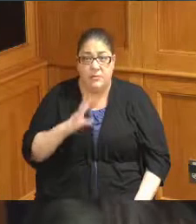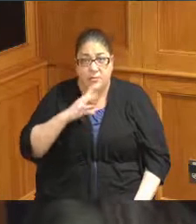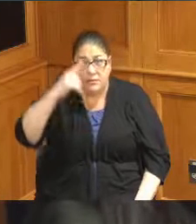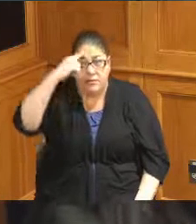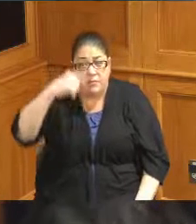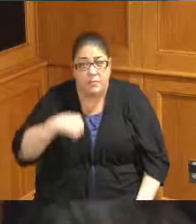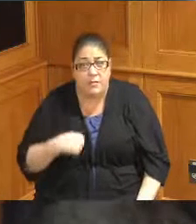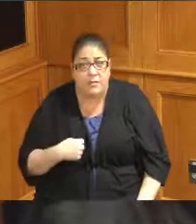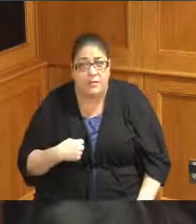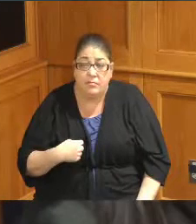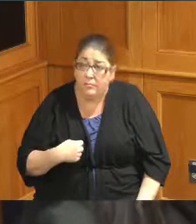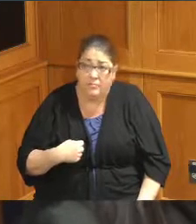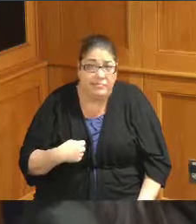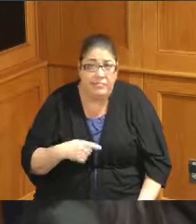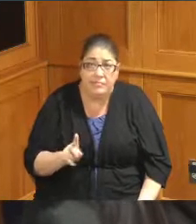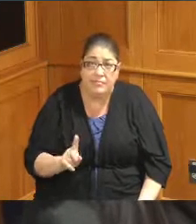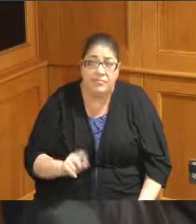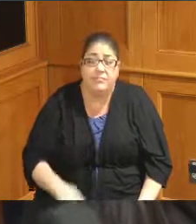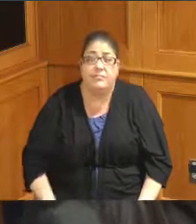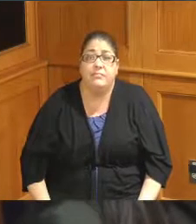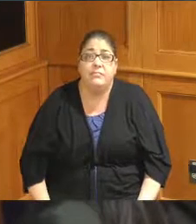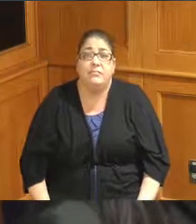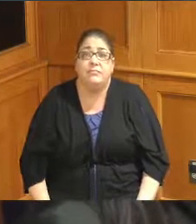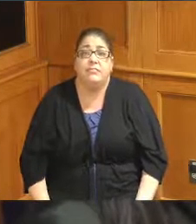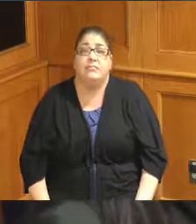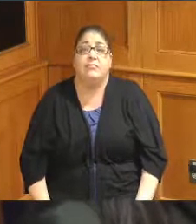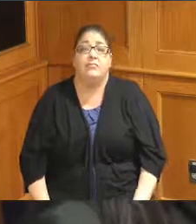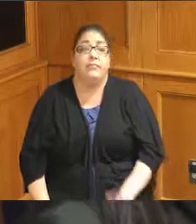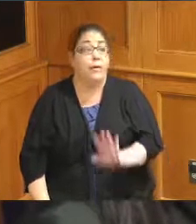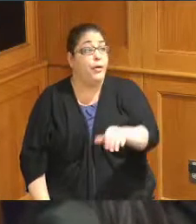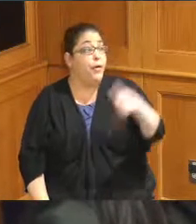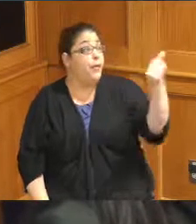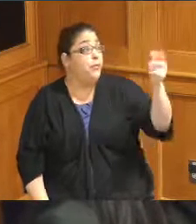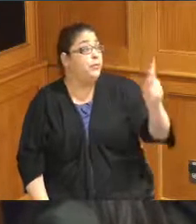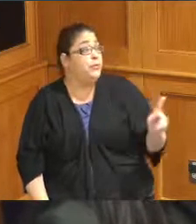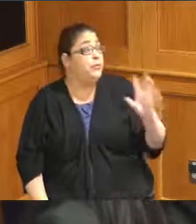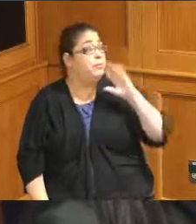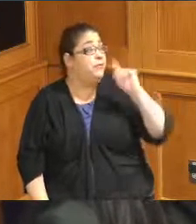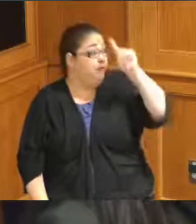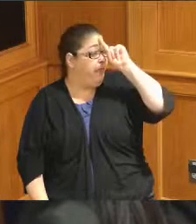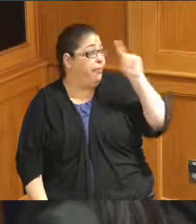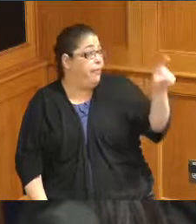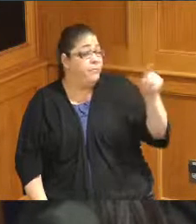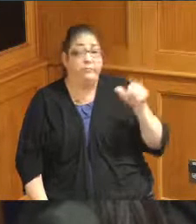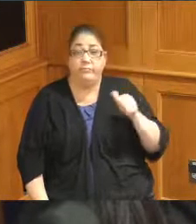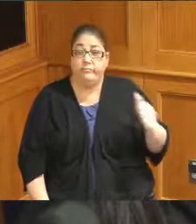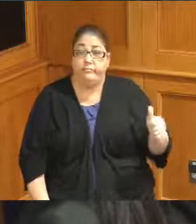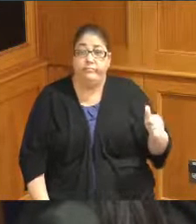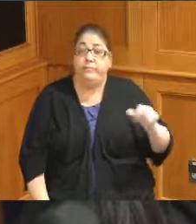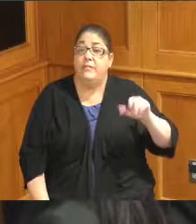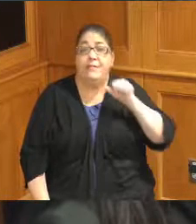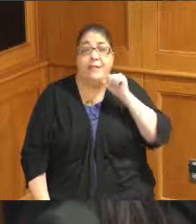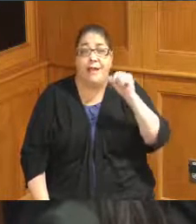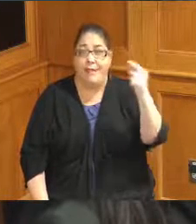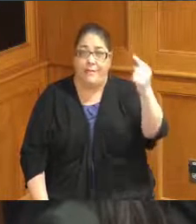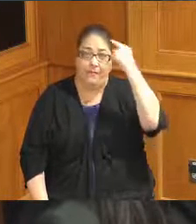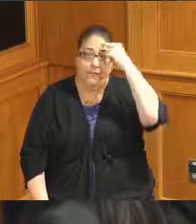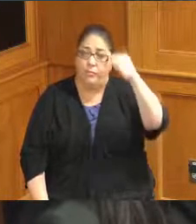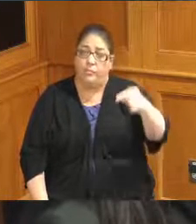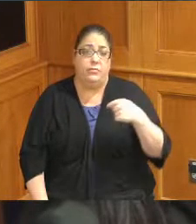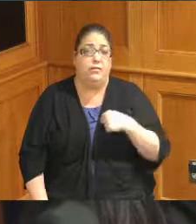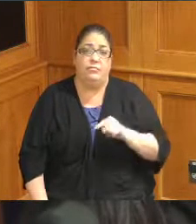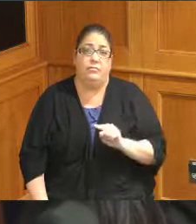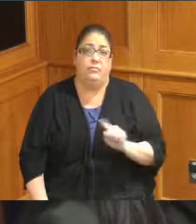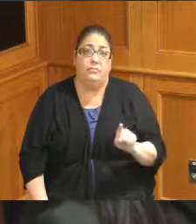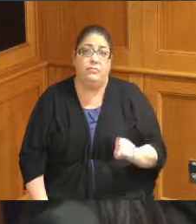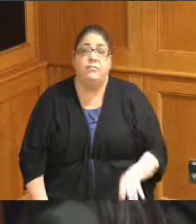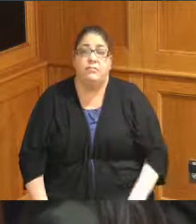not for me somebody else maybe I don't know what's been going on but not for me and I would have said